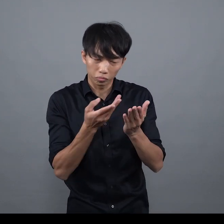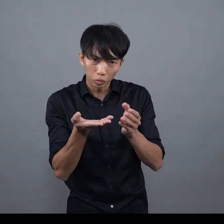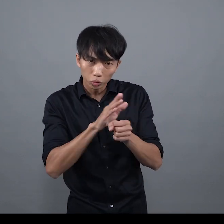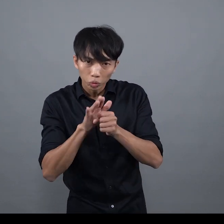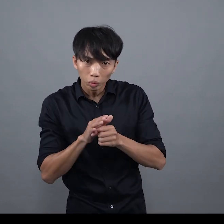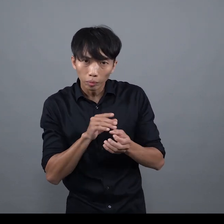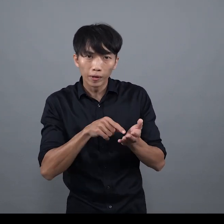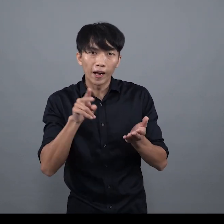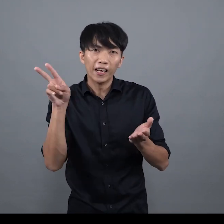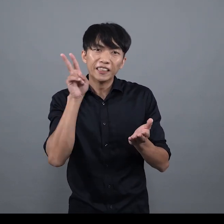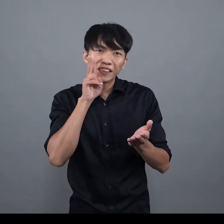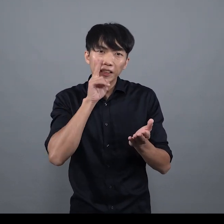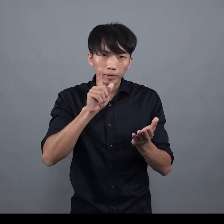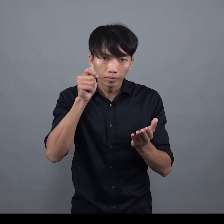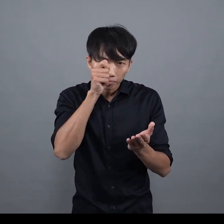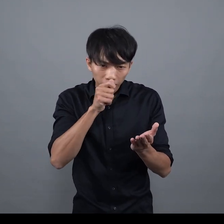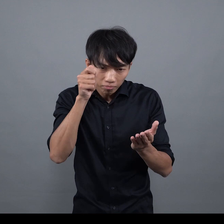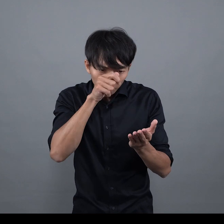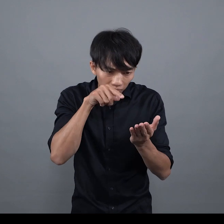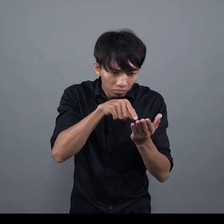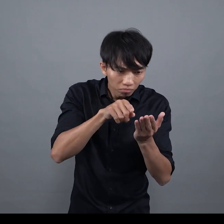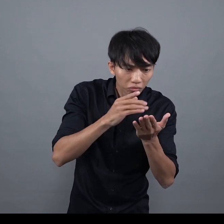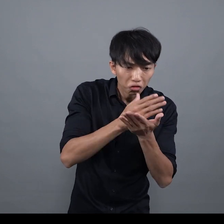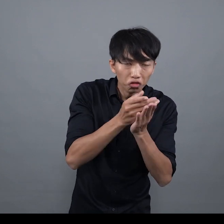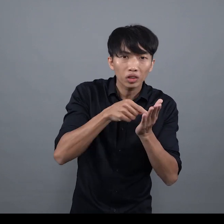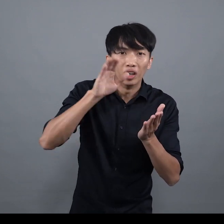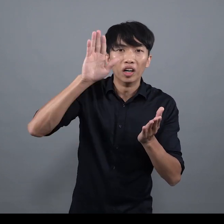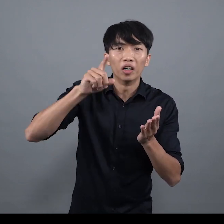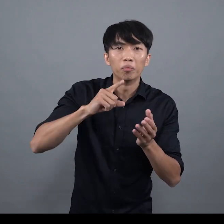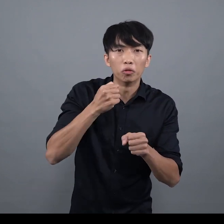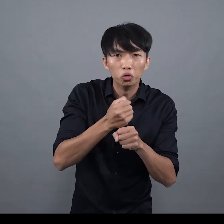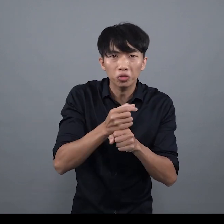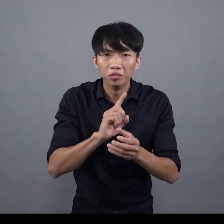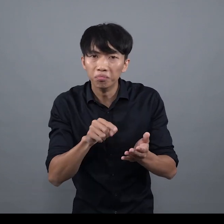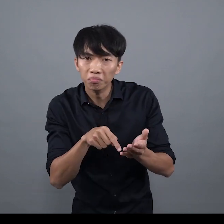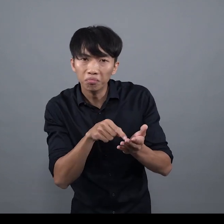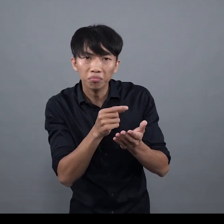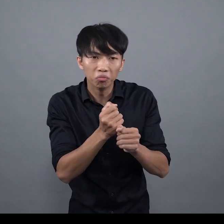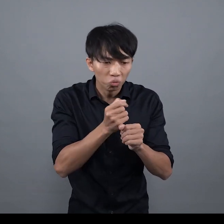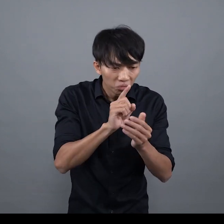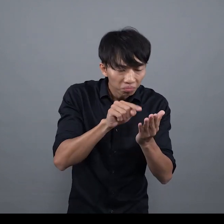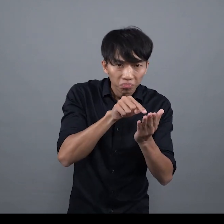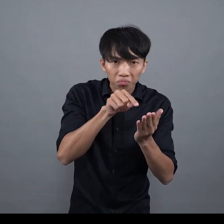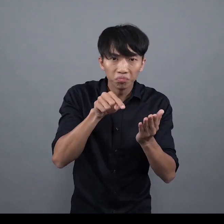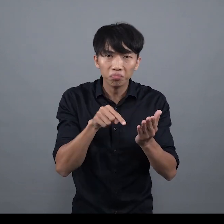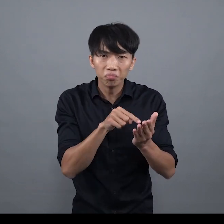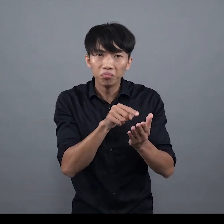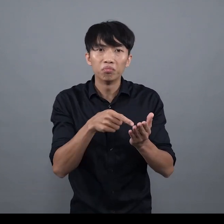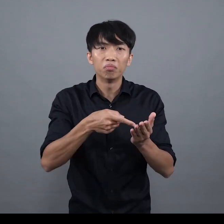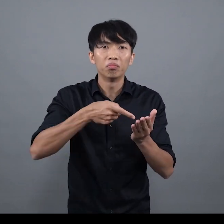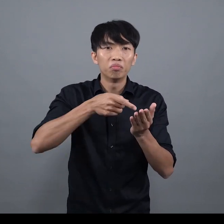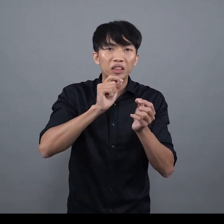Conservation work is detective work You’re always investigating how something is made